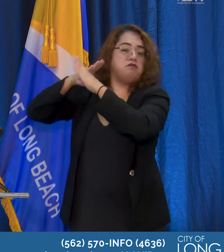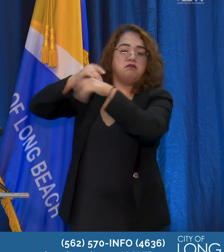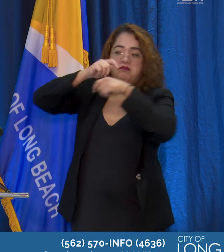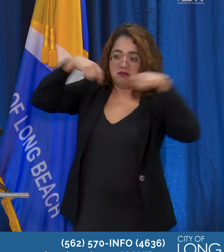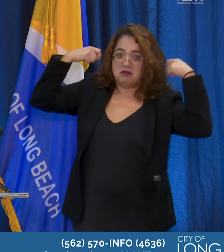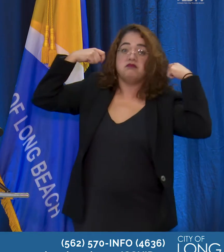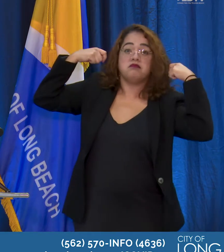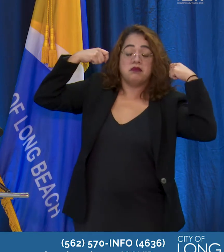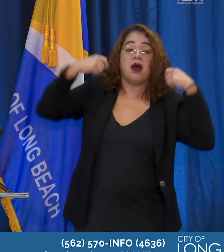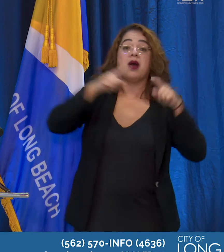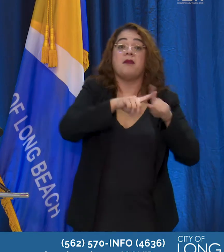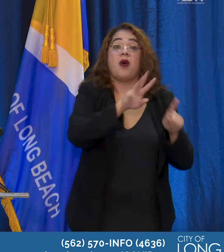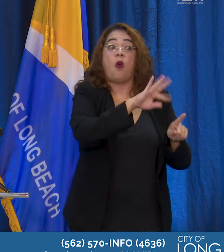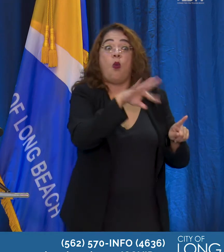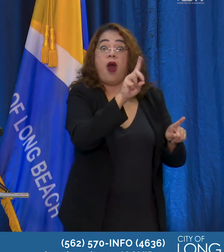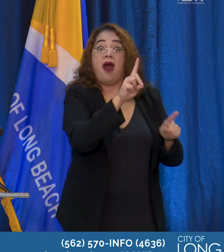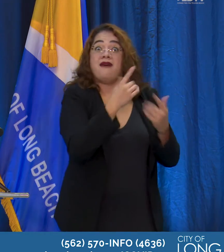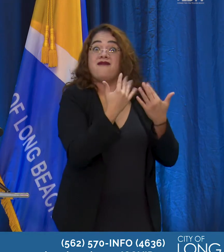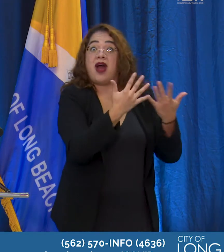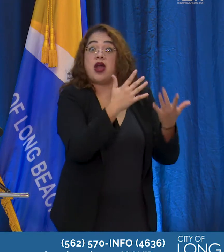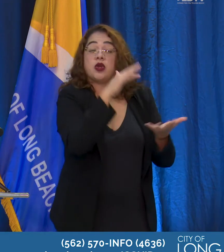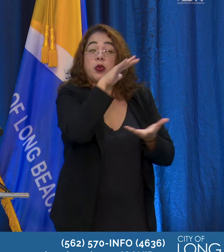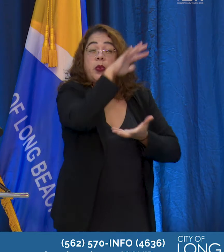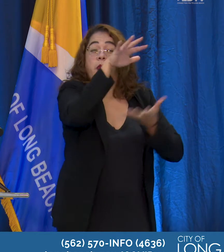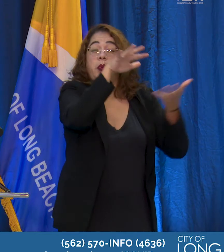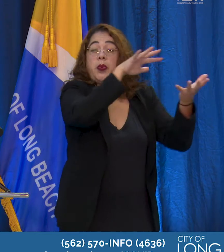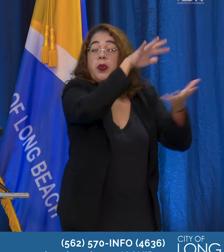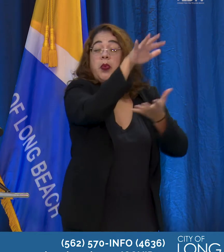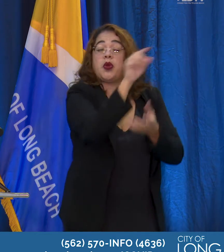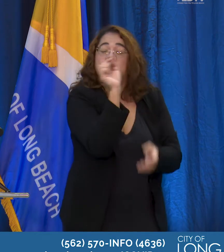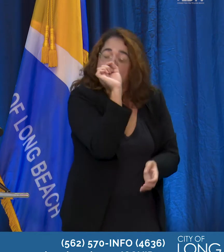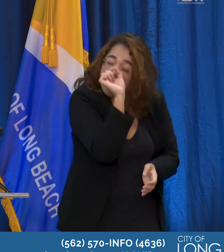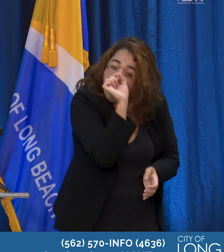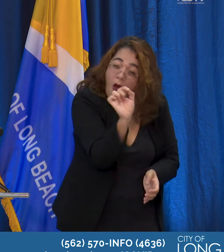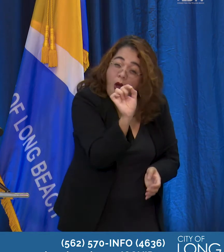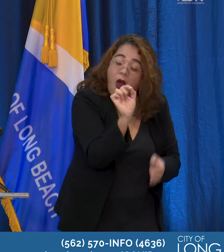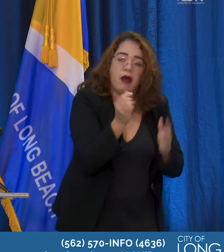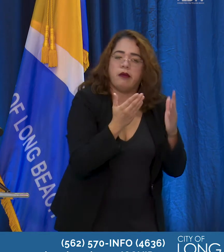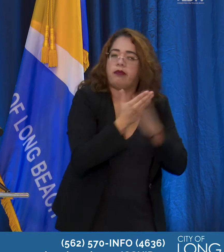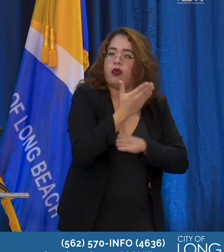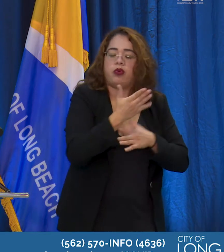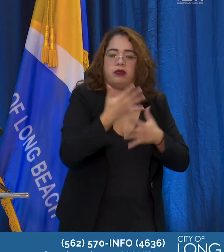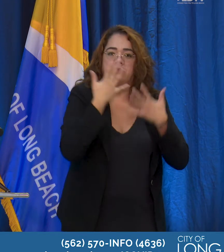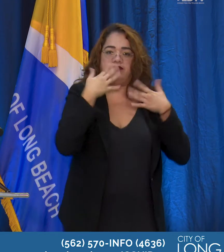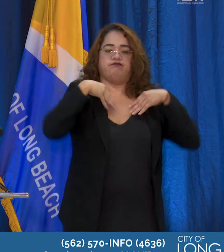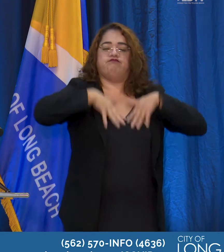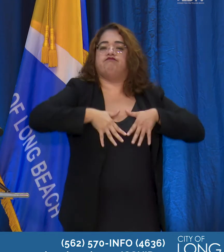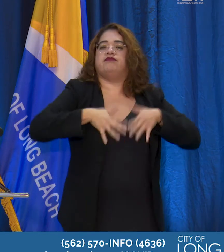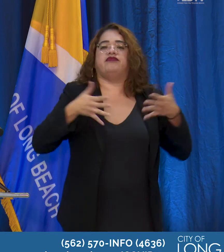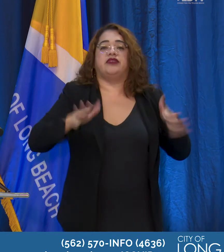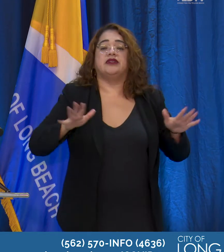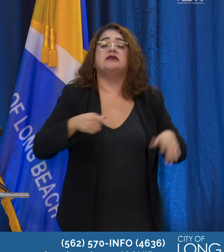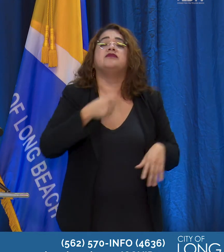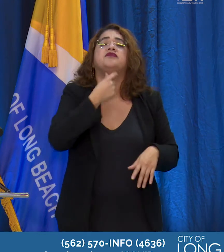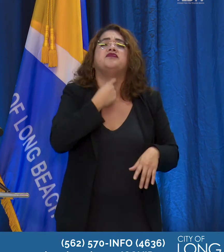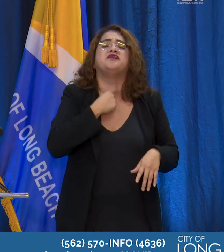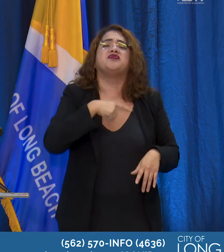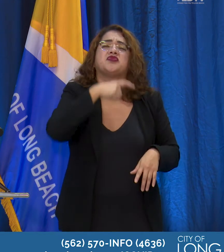which is made up of much smaller particles even though some symptoms like dry cough, sore throat, and difficulty breathing can